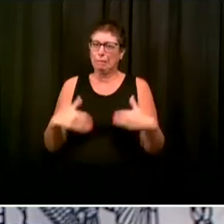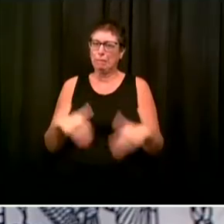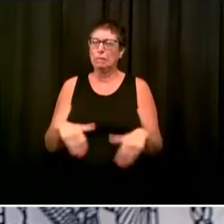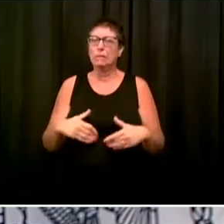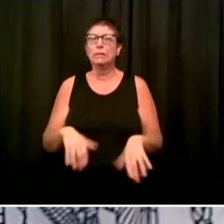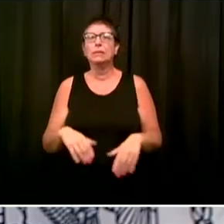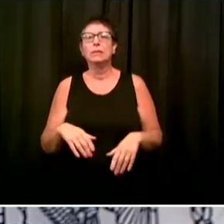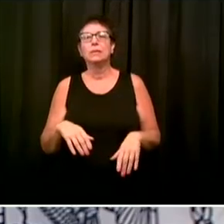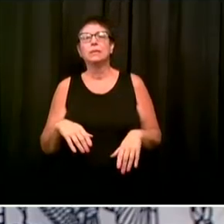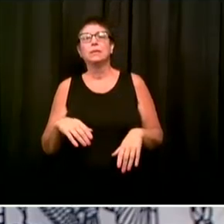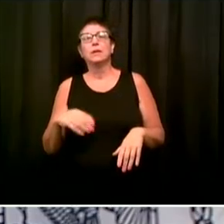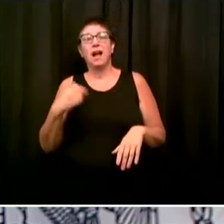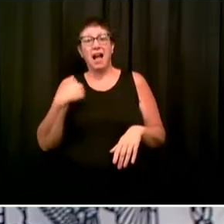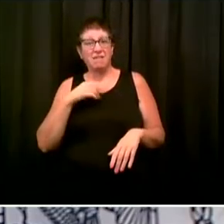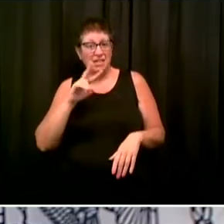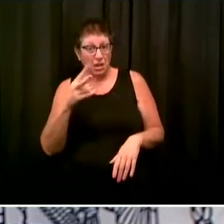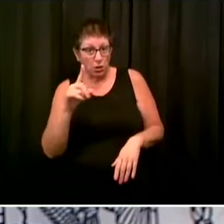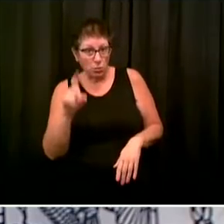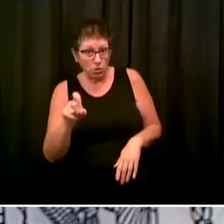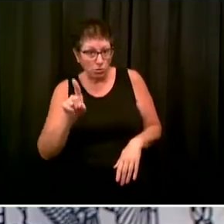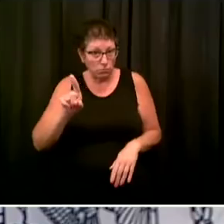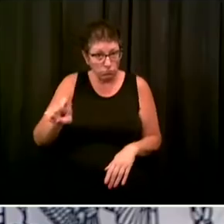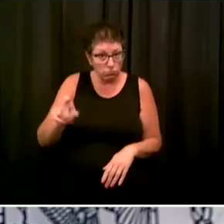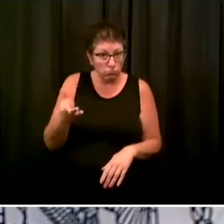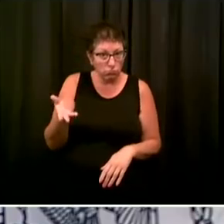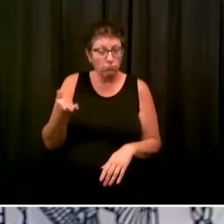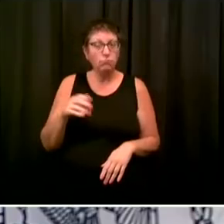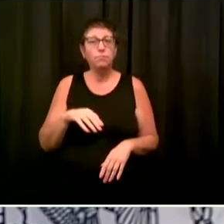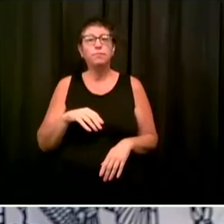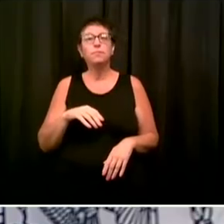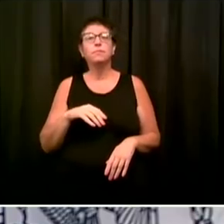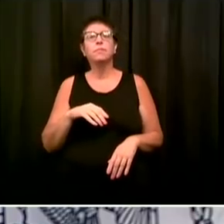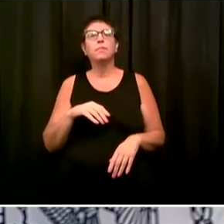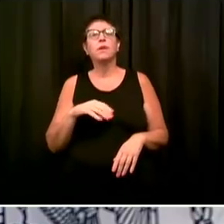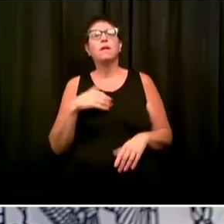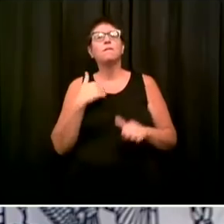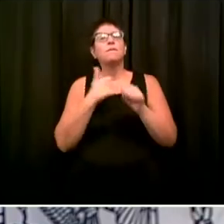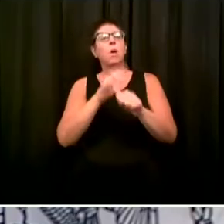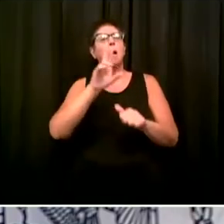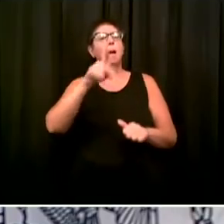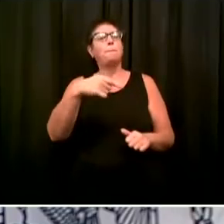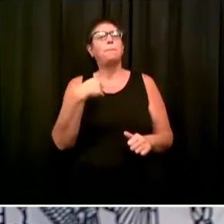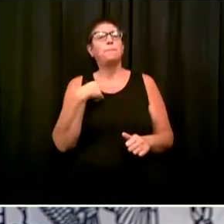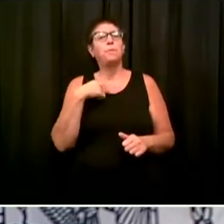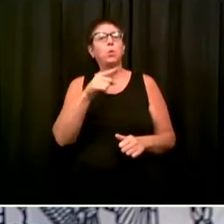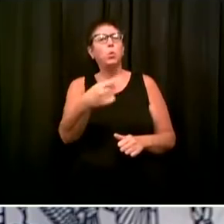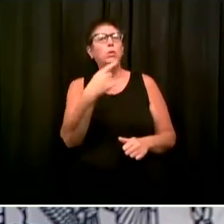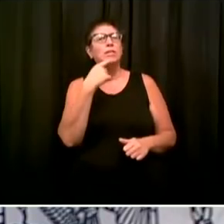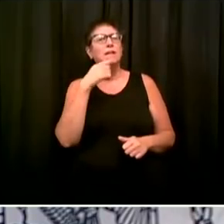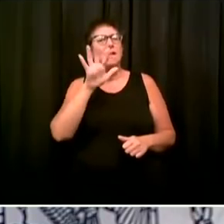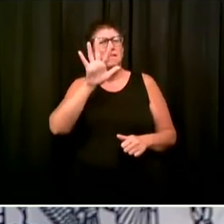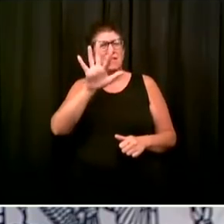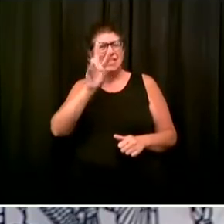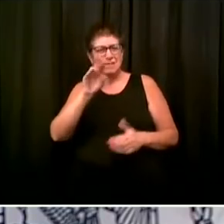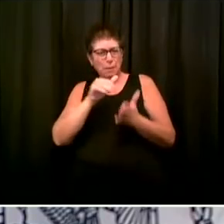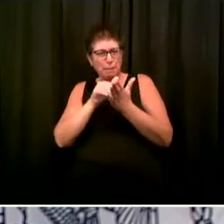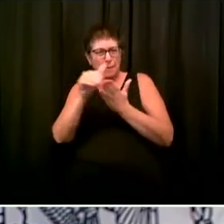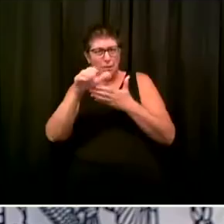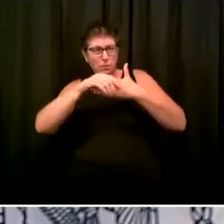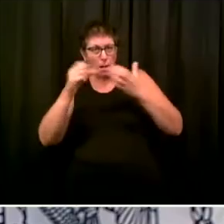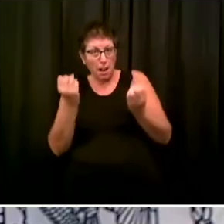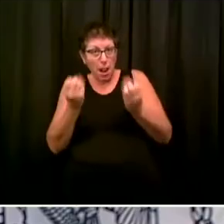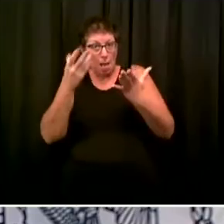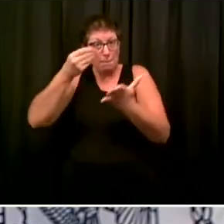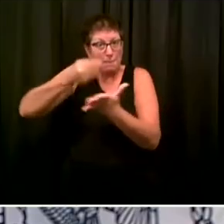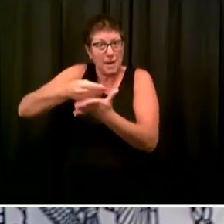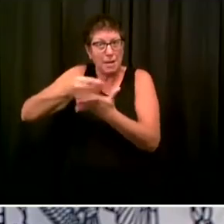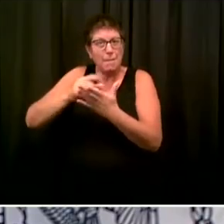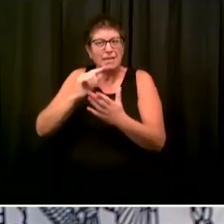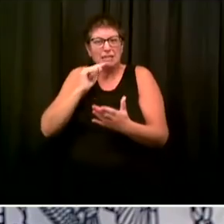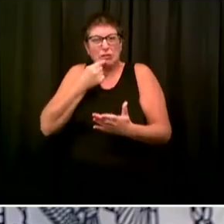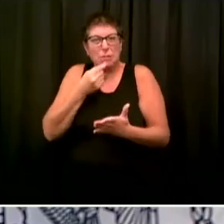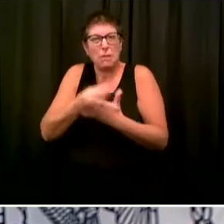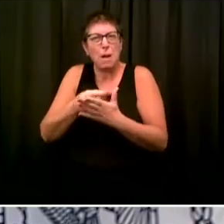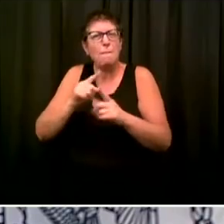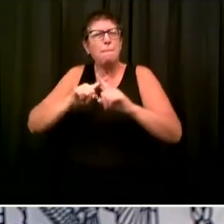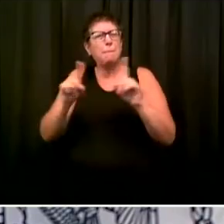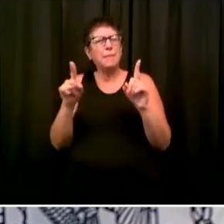THE DATE T HECISRI, SIIST